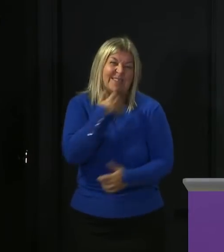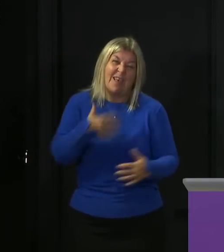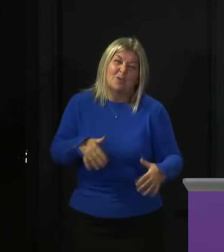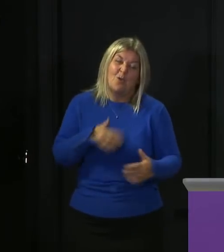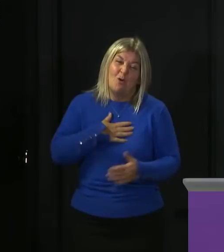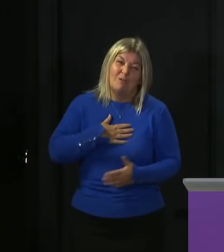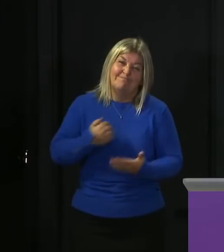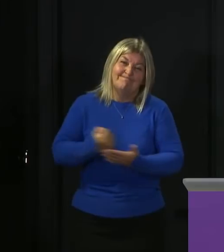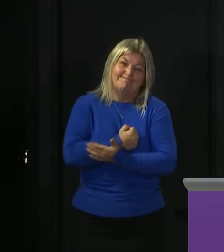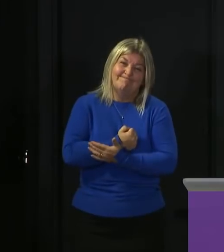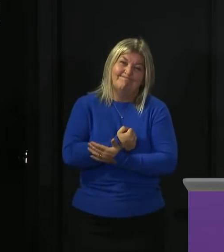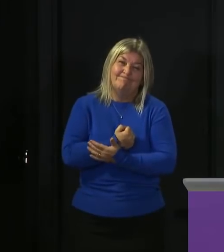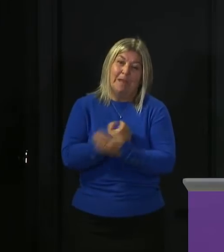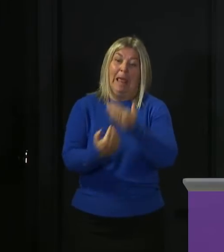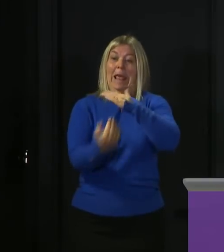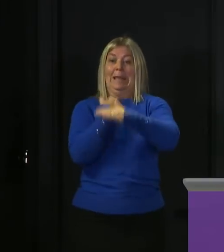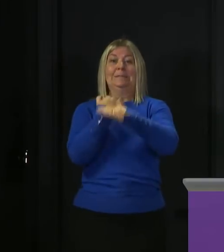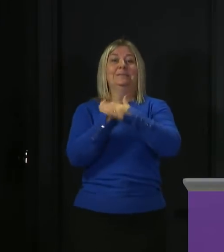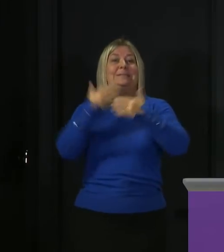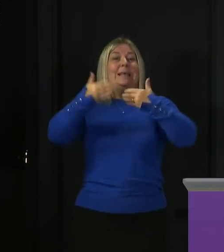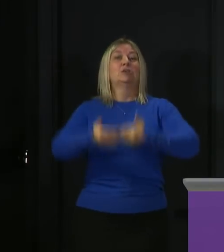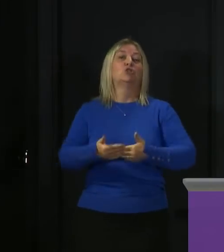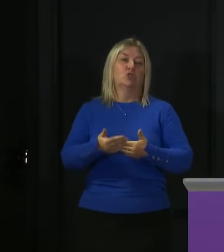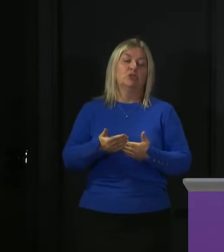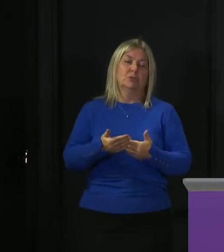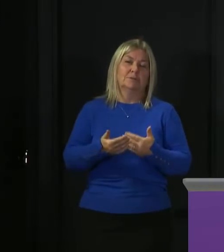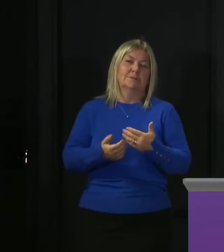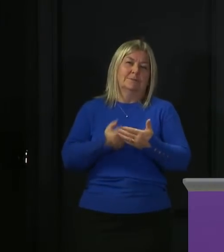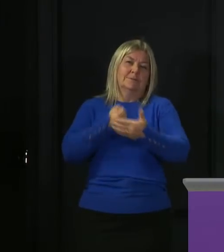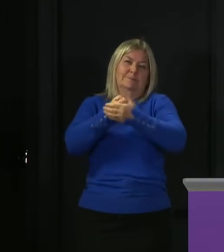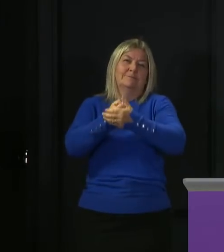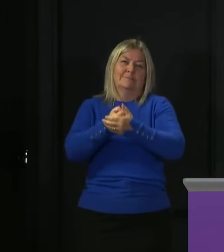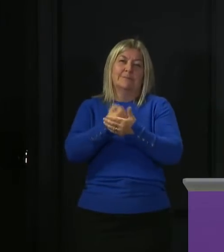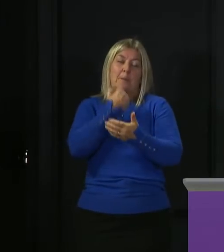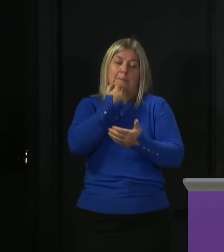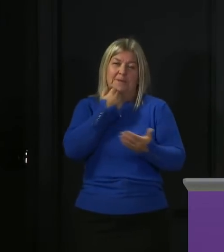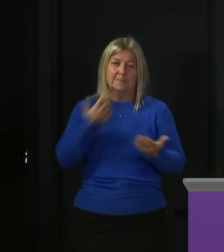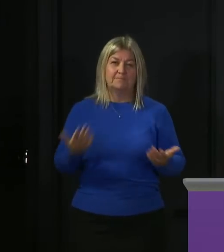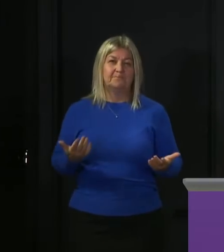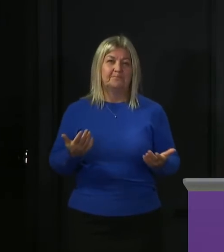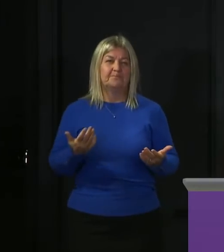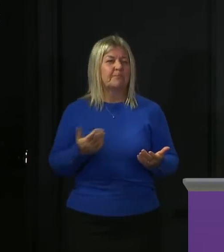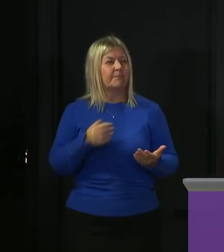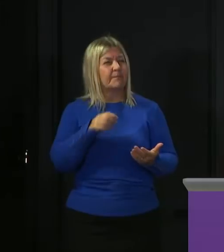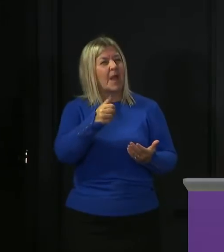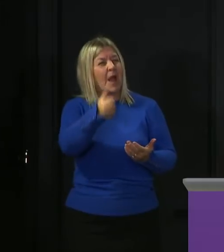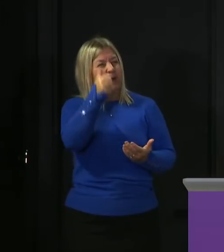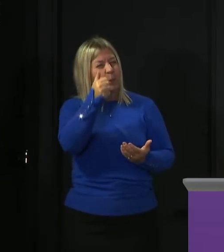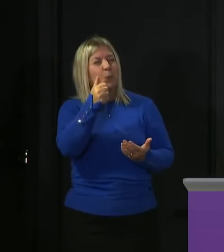attend a particular session. And the second point which you alluded to, and I wouldn't dismiss this